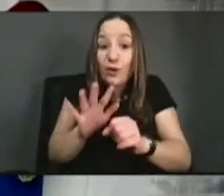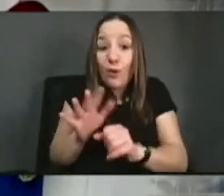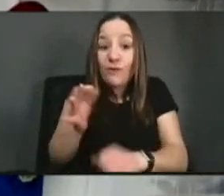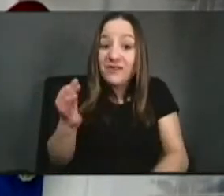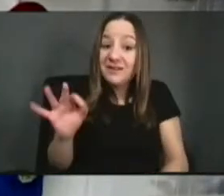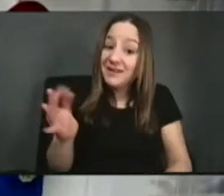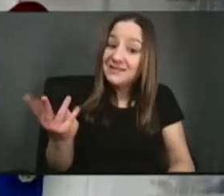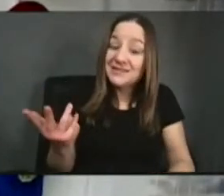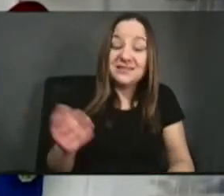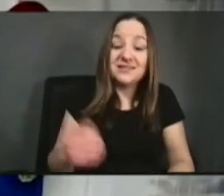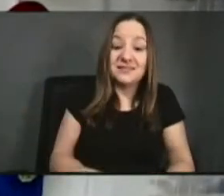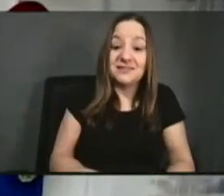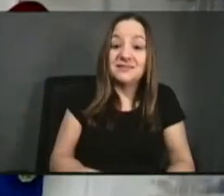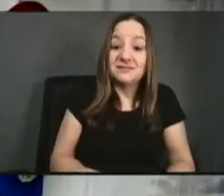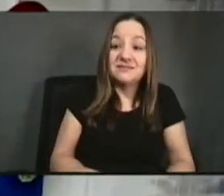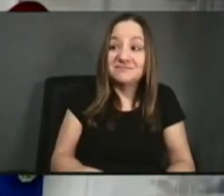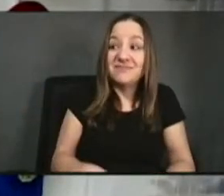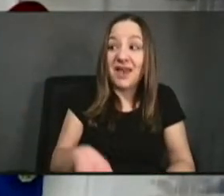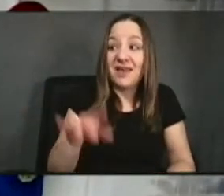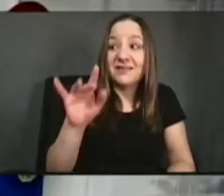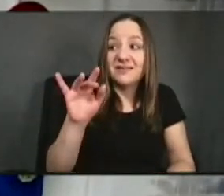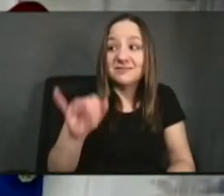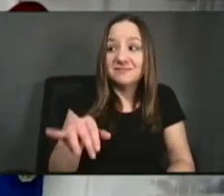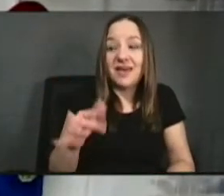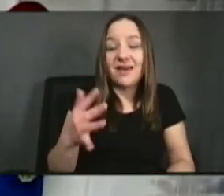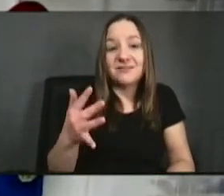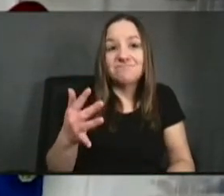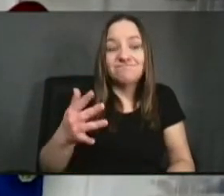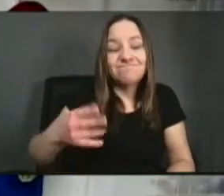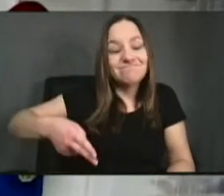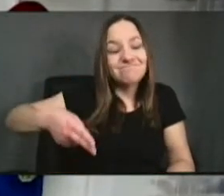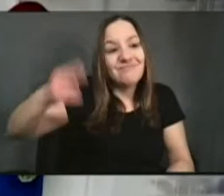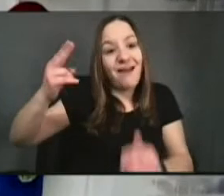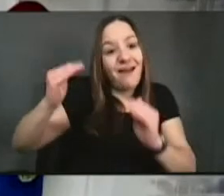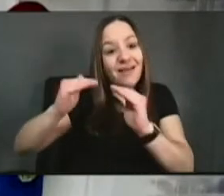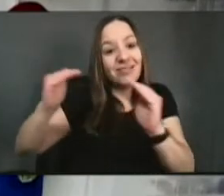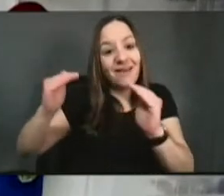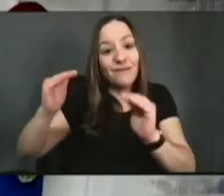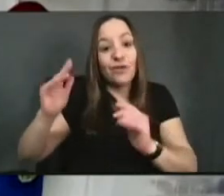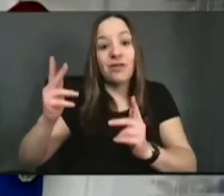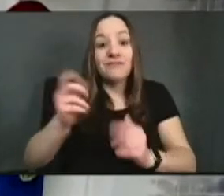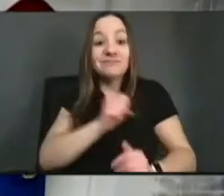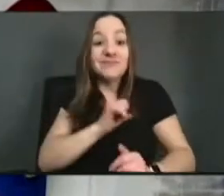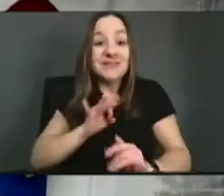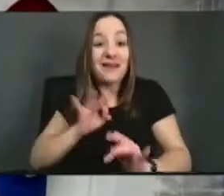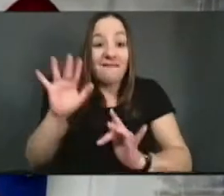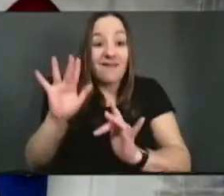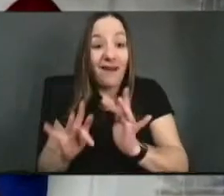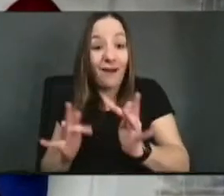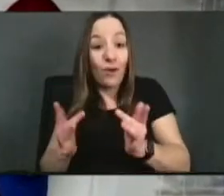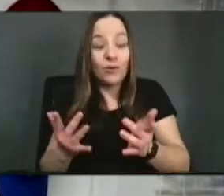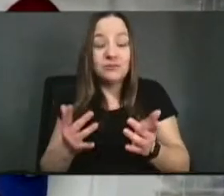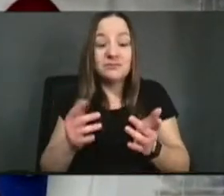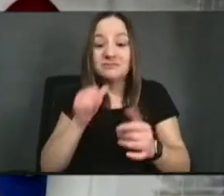with Covid 19 and we're dealing